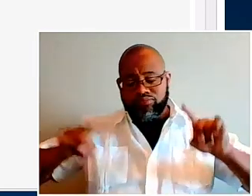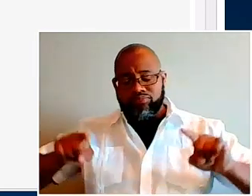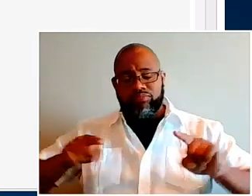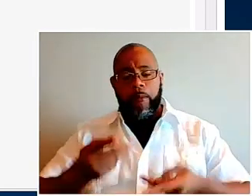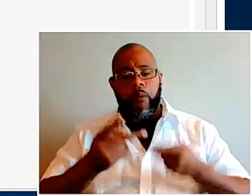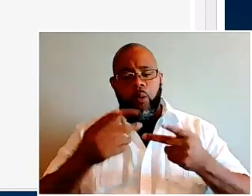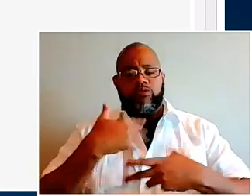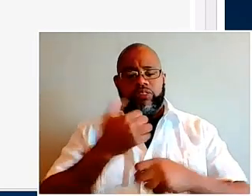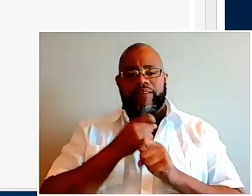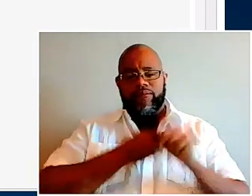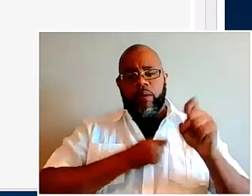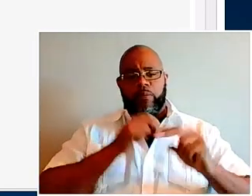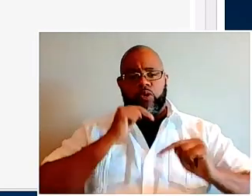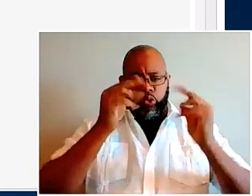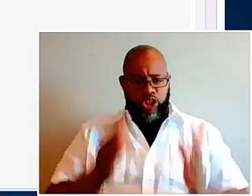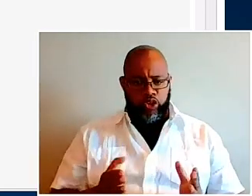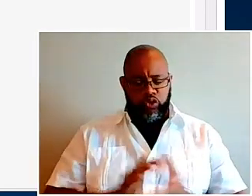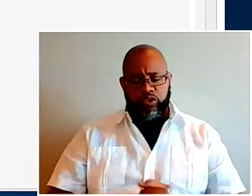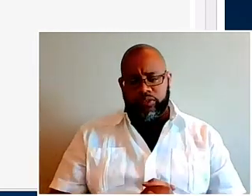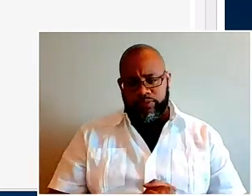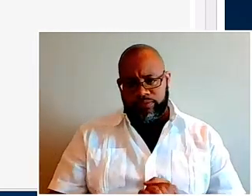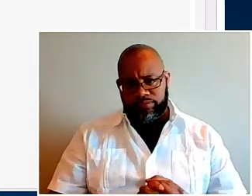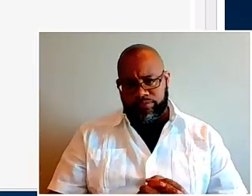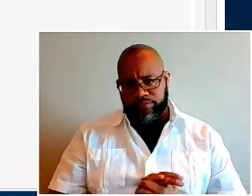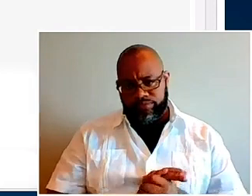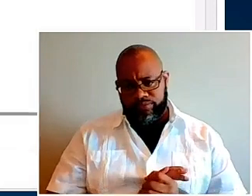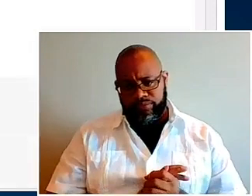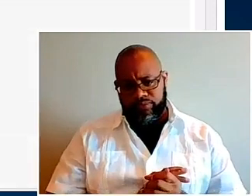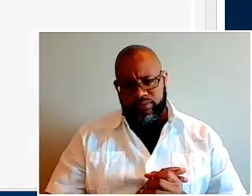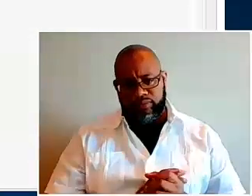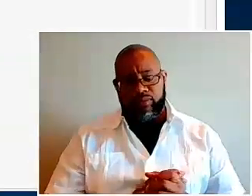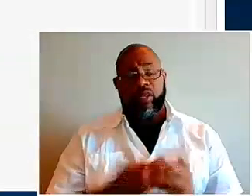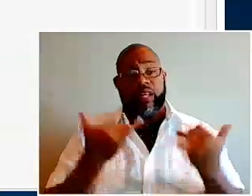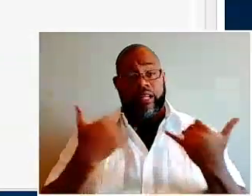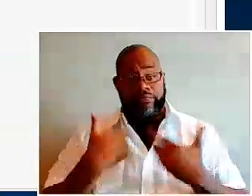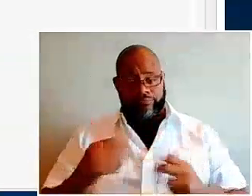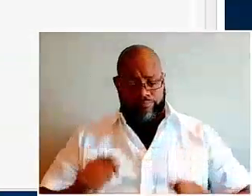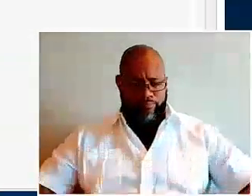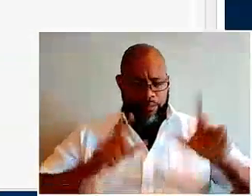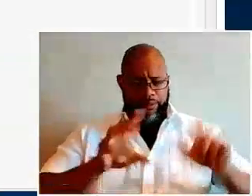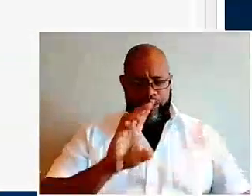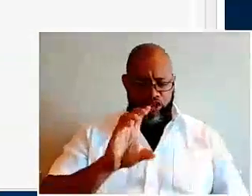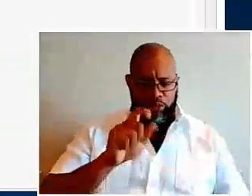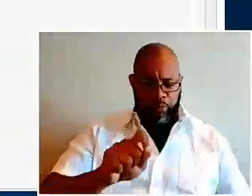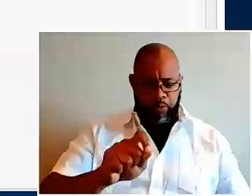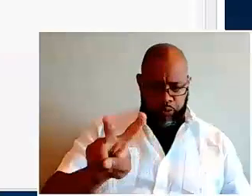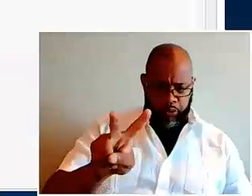negotiators. So having said that, let's pull up 600.2 and we'll start with what we